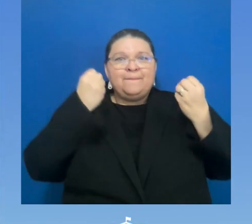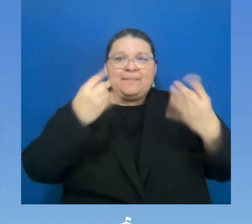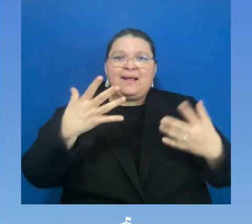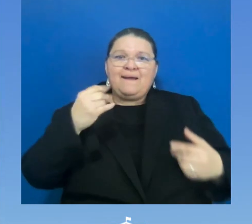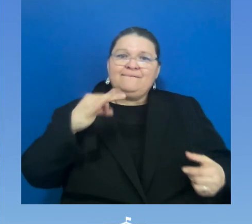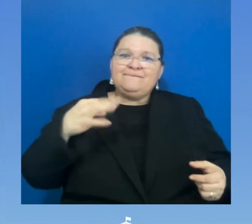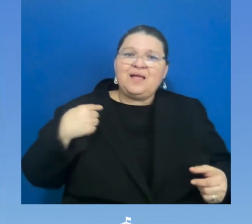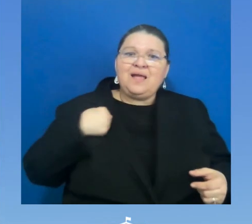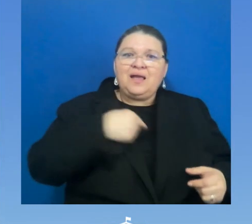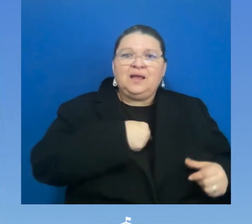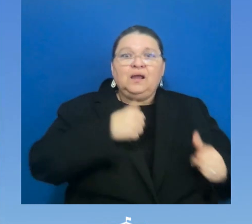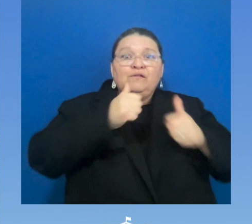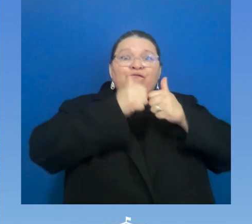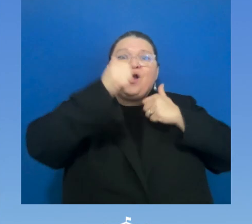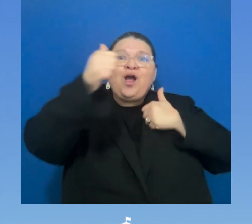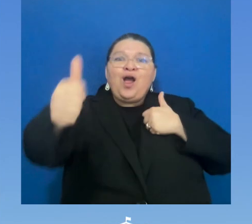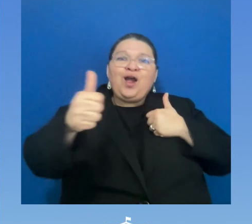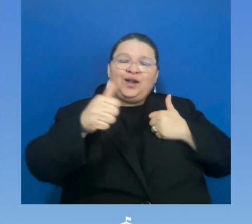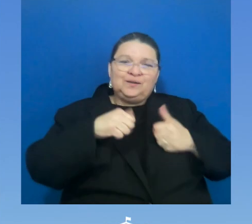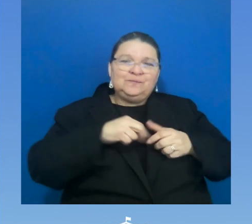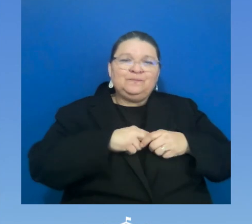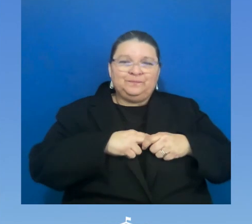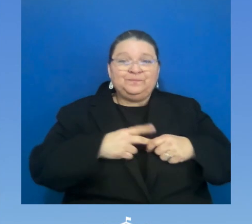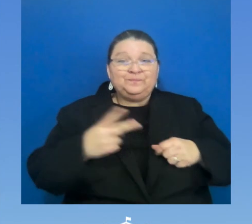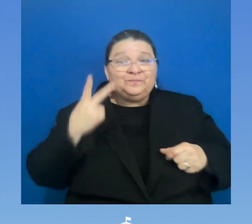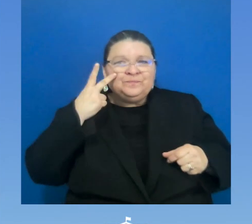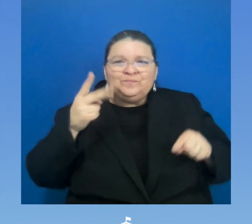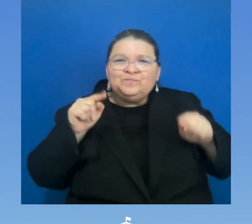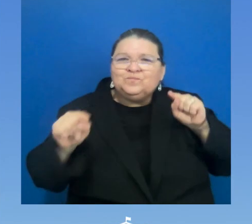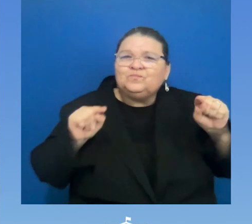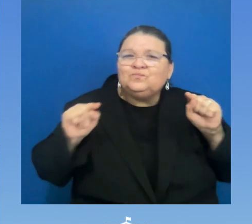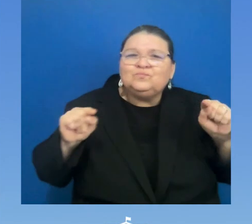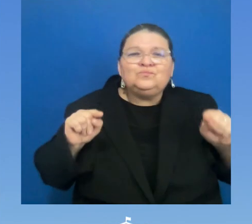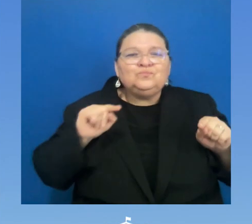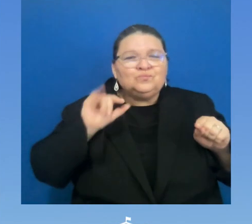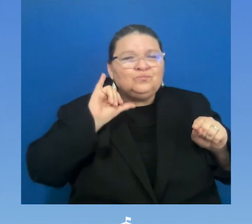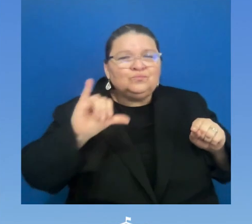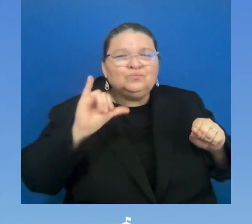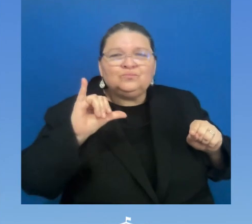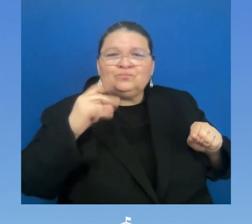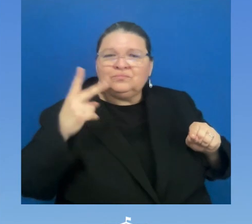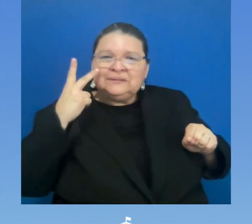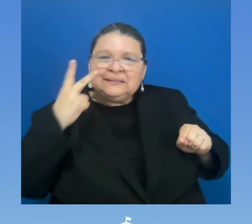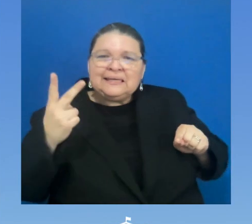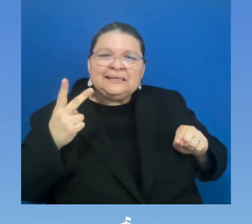you know, the difference in terms of locker rooms and -- and the equipment, in terms of -- yeah.